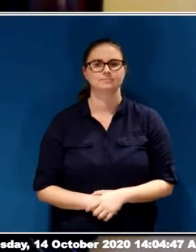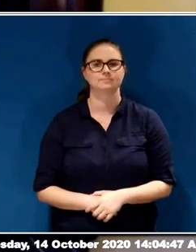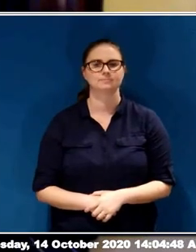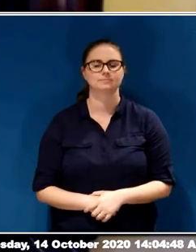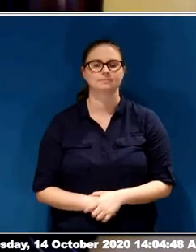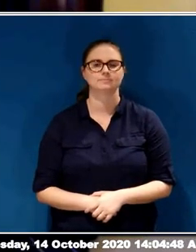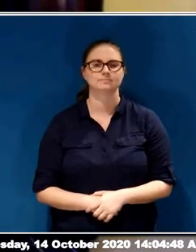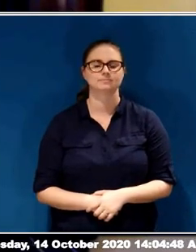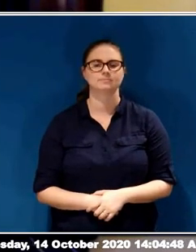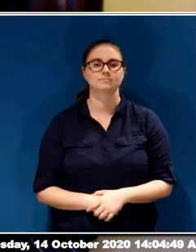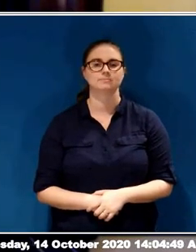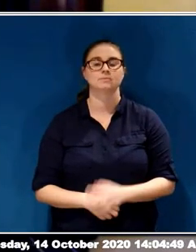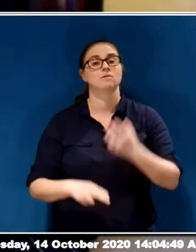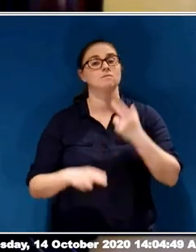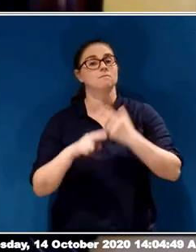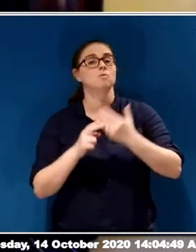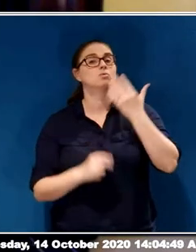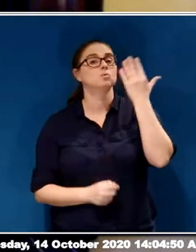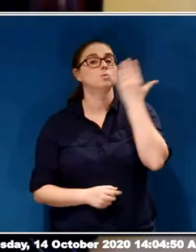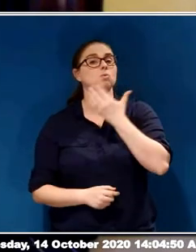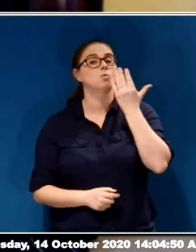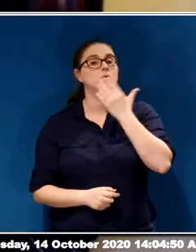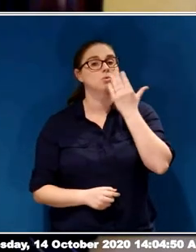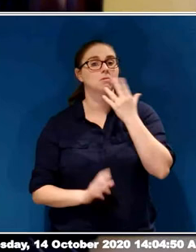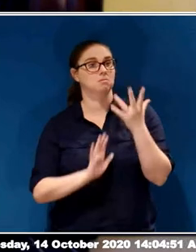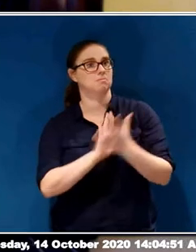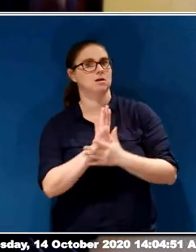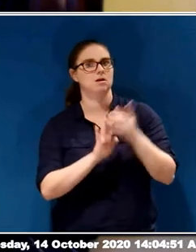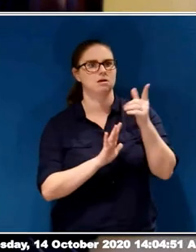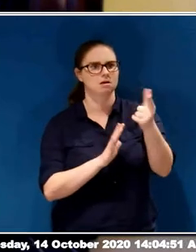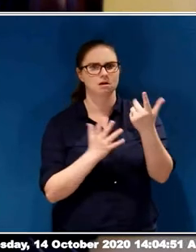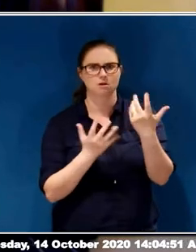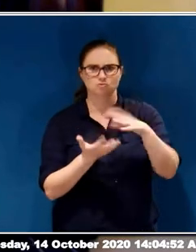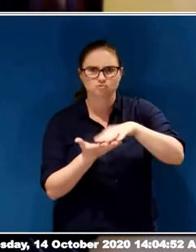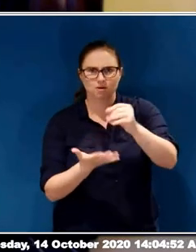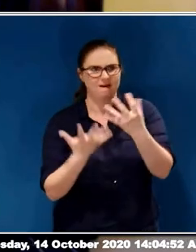good things that a data-driven, evidence-based system of practice looks like.